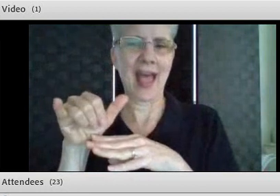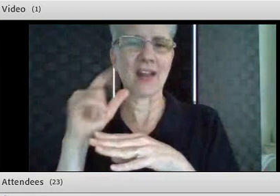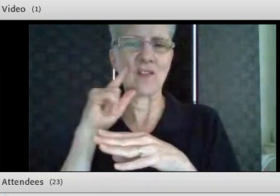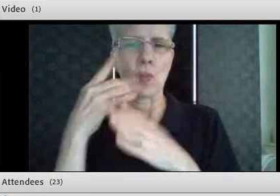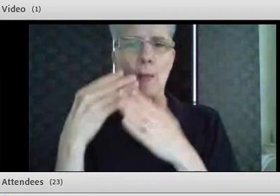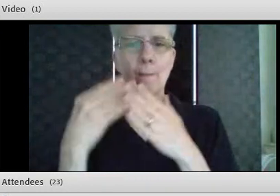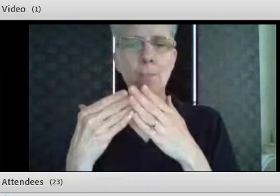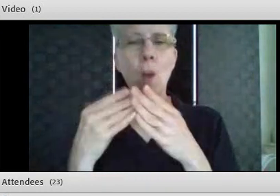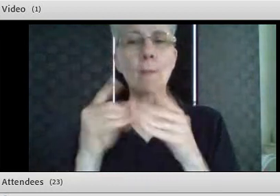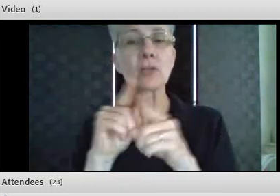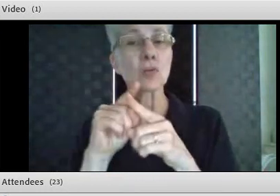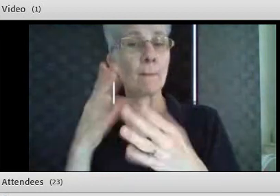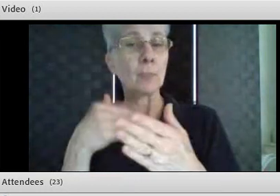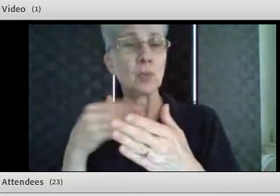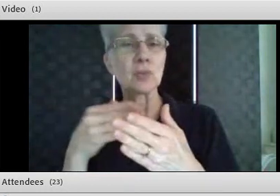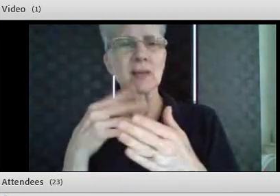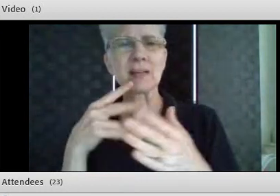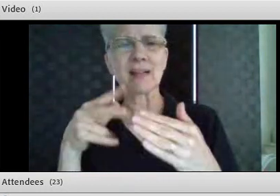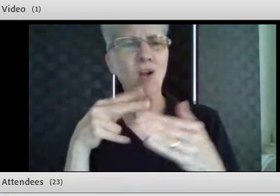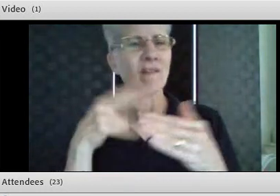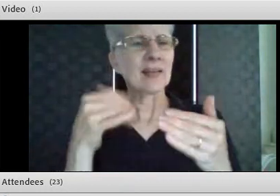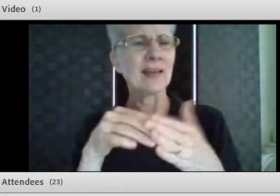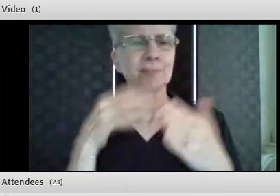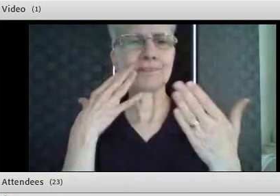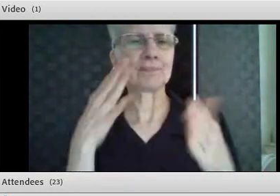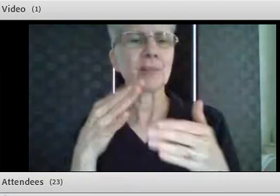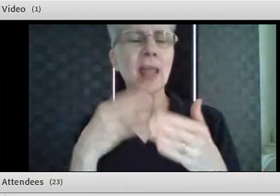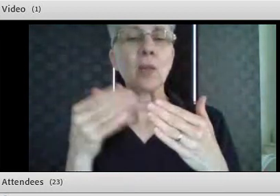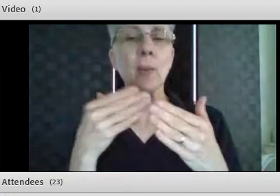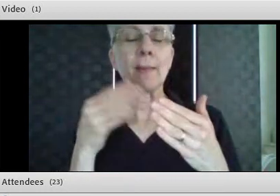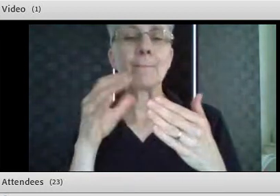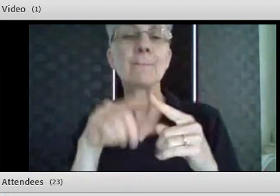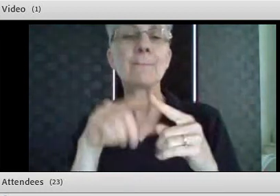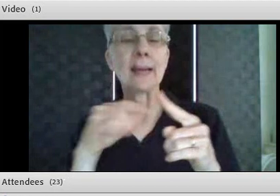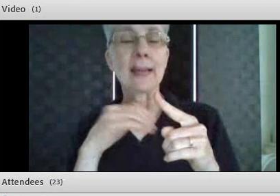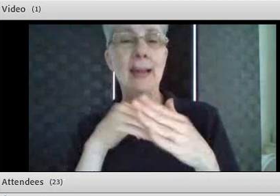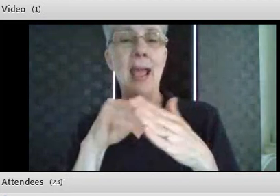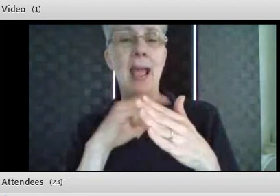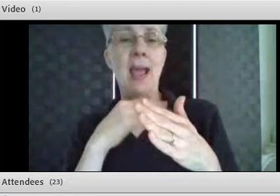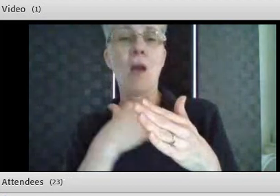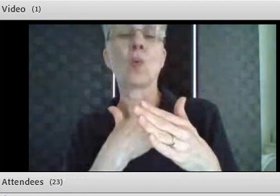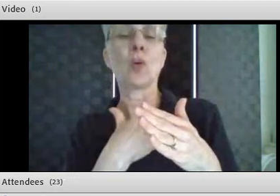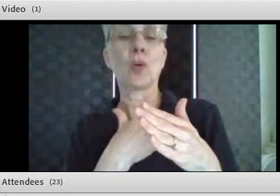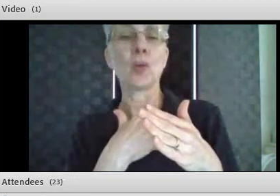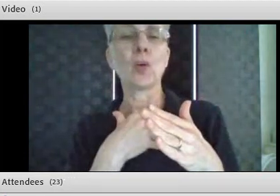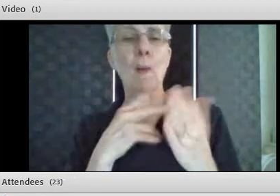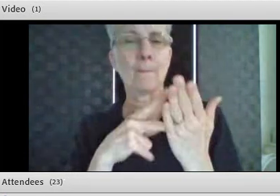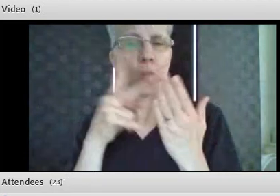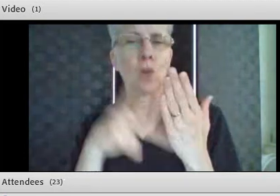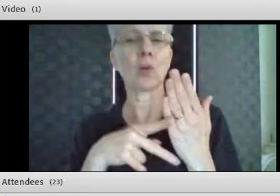The first letter is cut off again. Hmm. But in our program, we say music